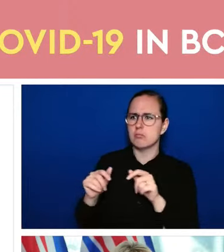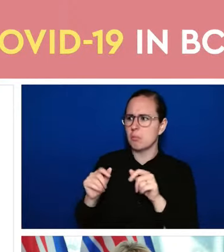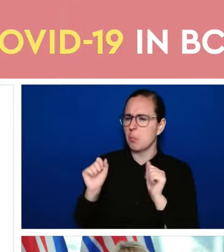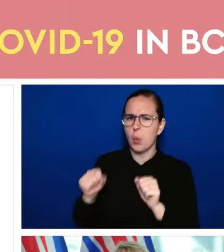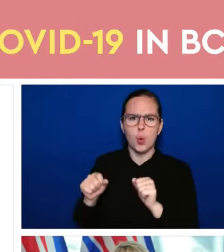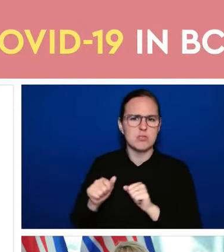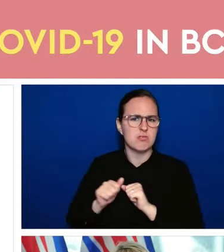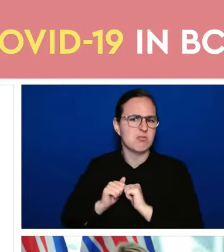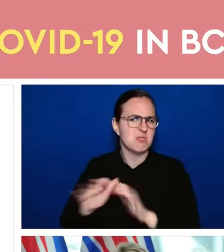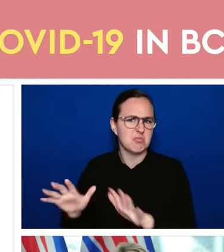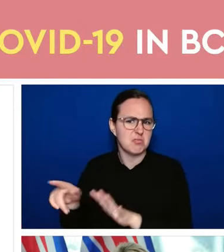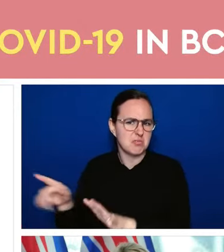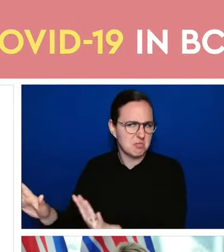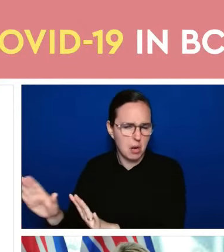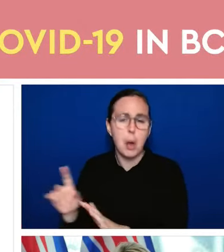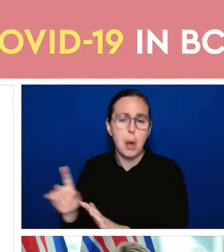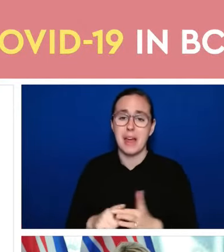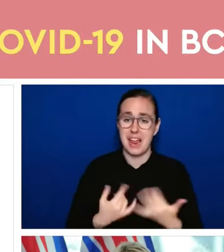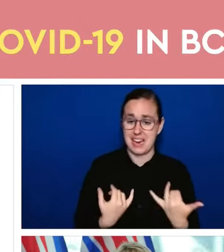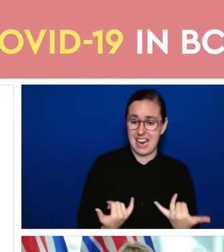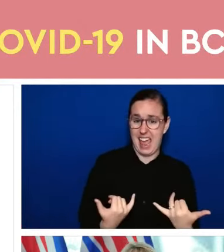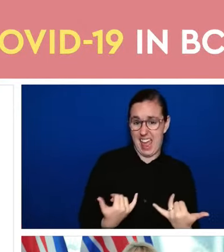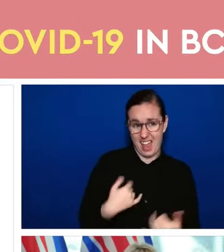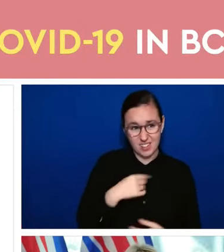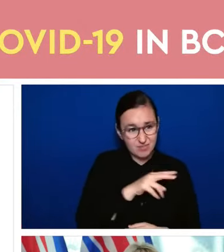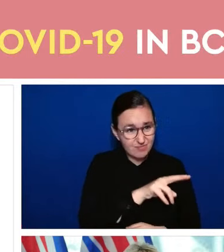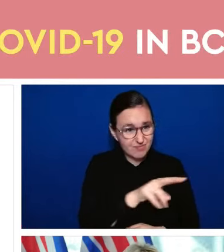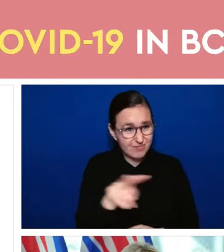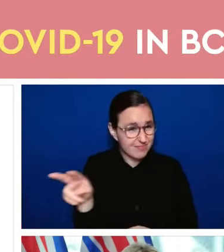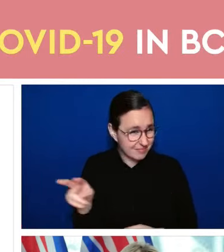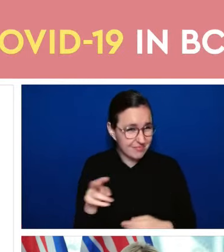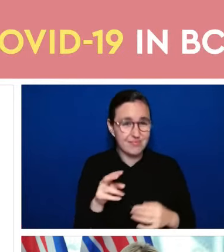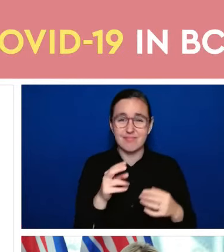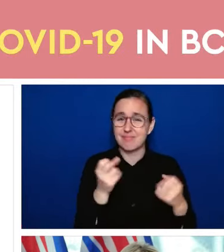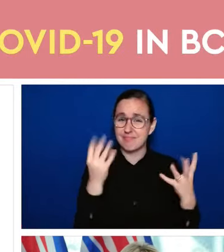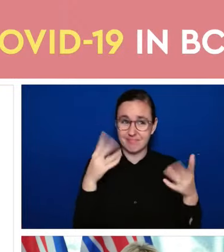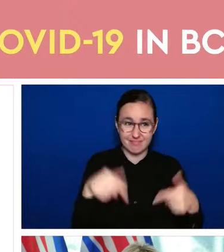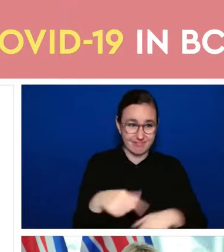through vaccination and that's more available around the world.